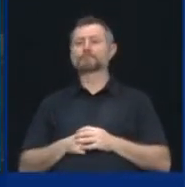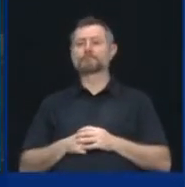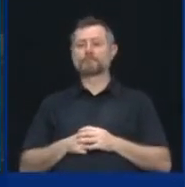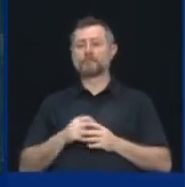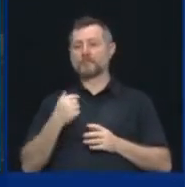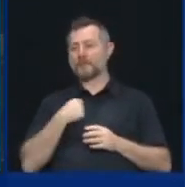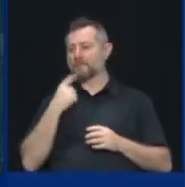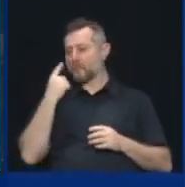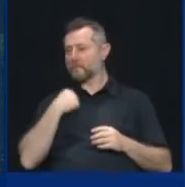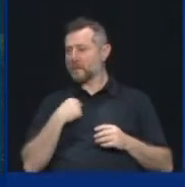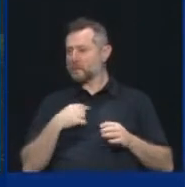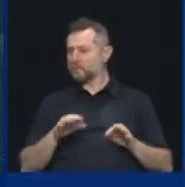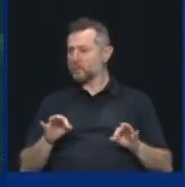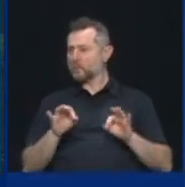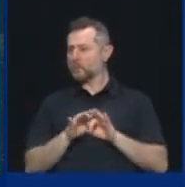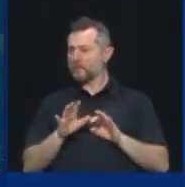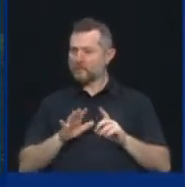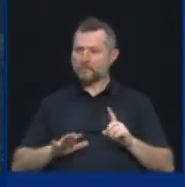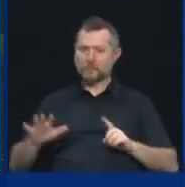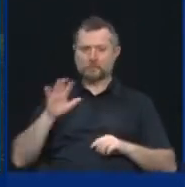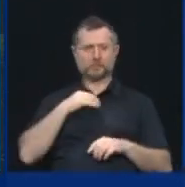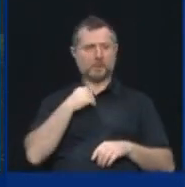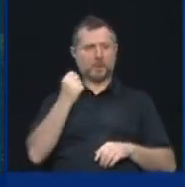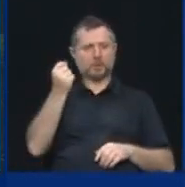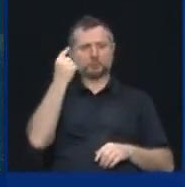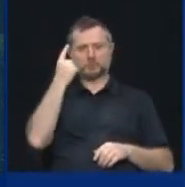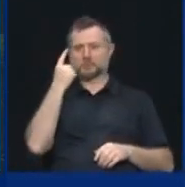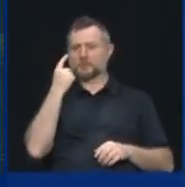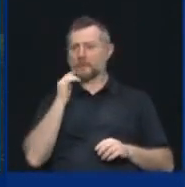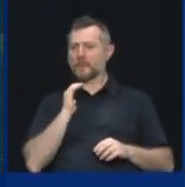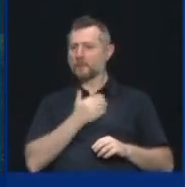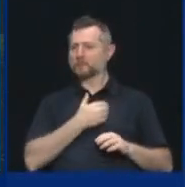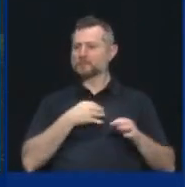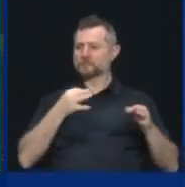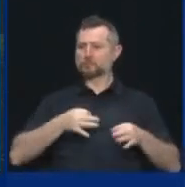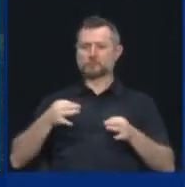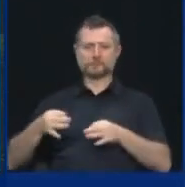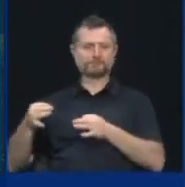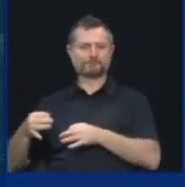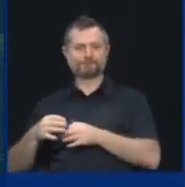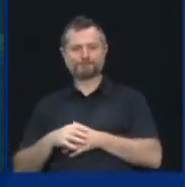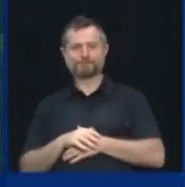TO ME, IT IS VERY IMPORTANT THAT PEOPLE UNDERSTAND THE LOGIC